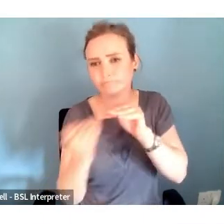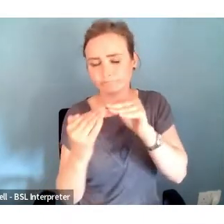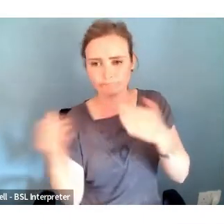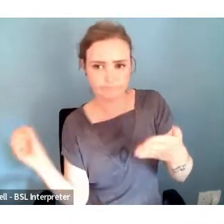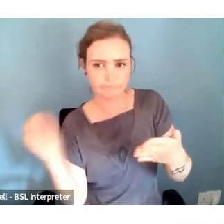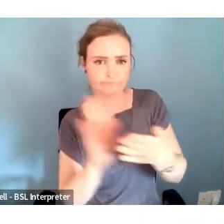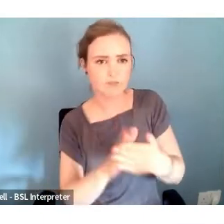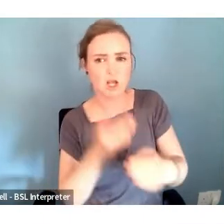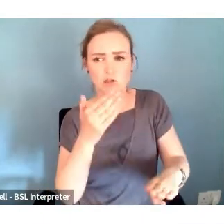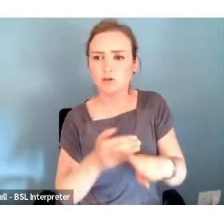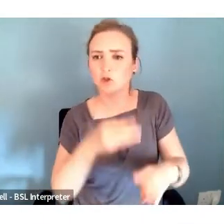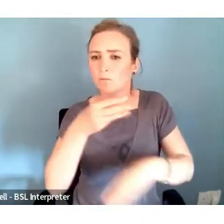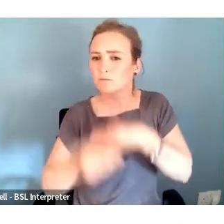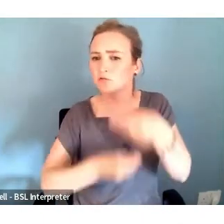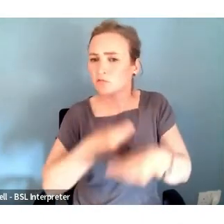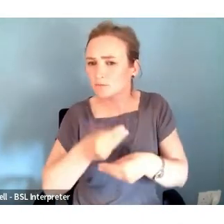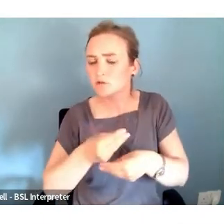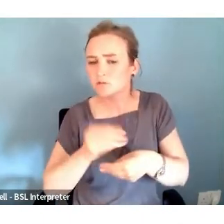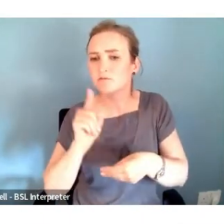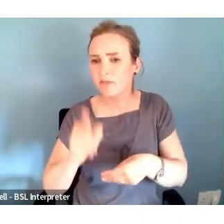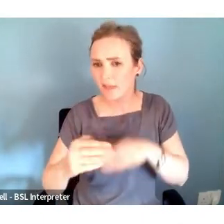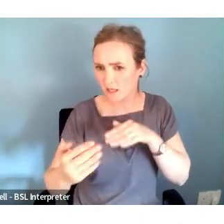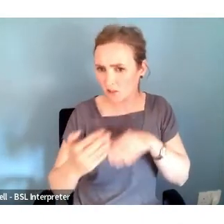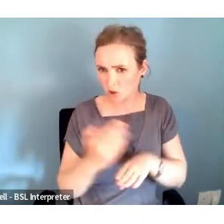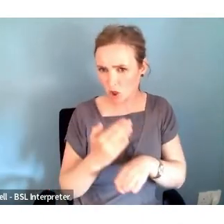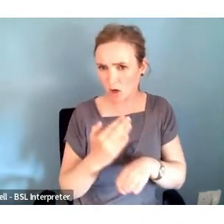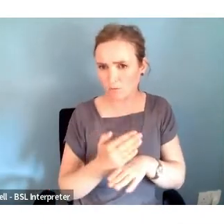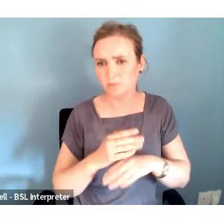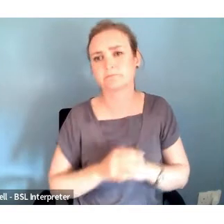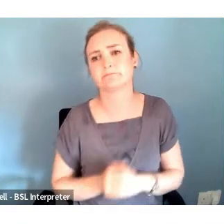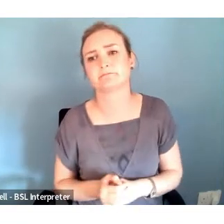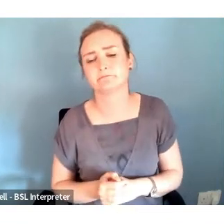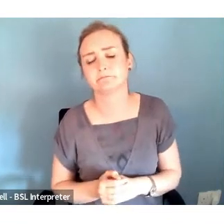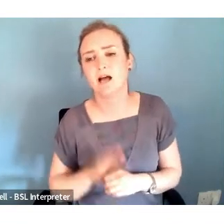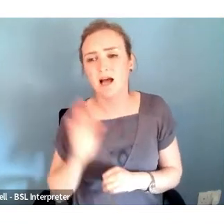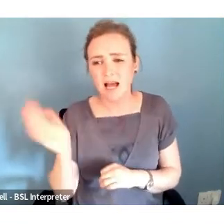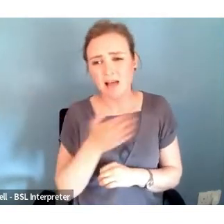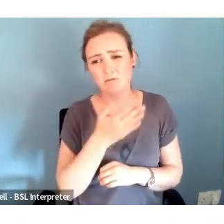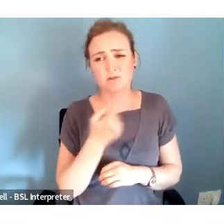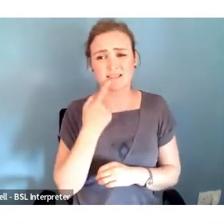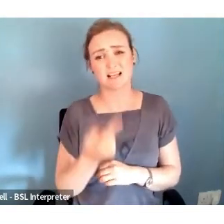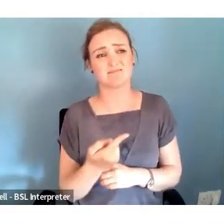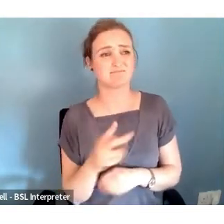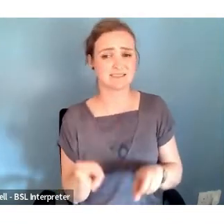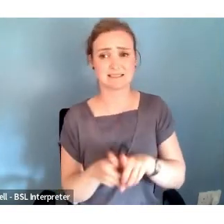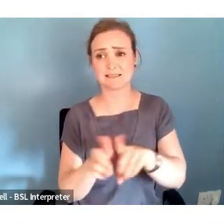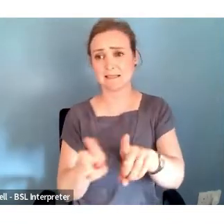not just including things because they are ubiquitous. Everybody says we need a team player. If you are working at home in a